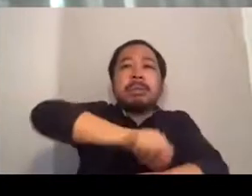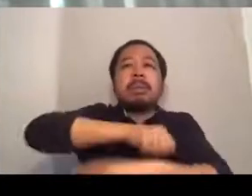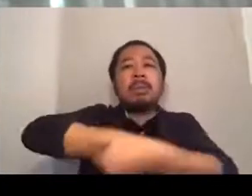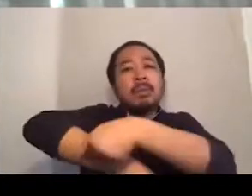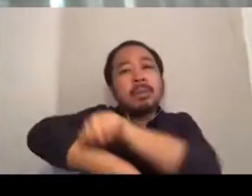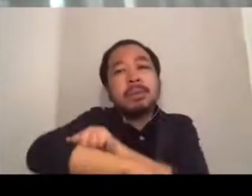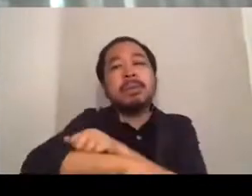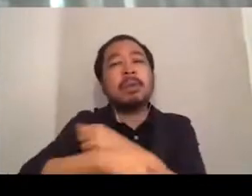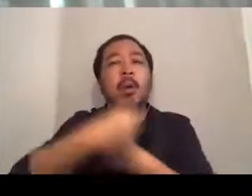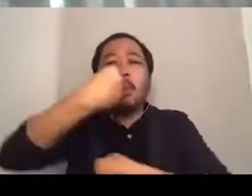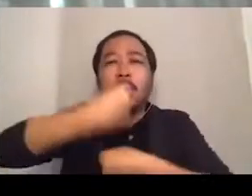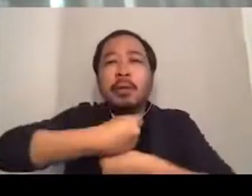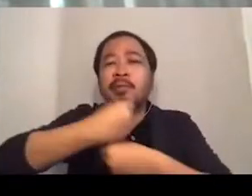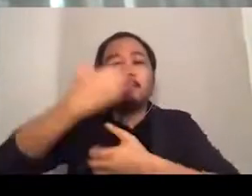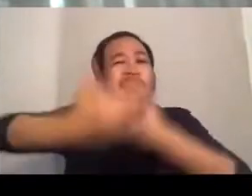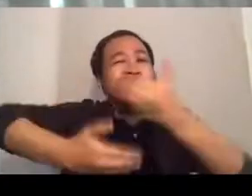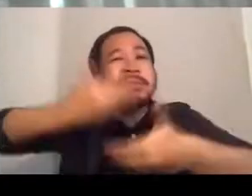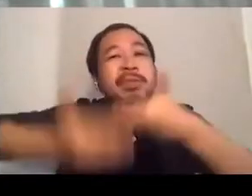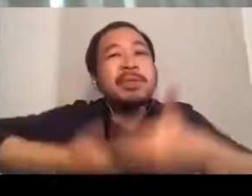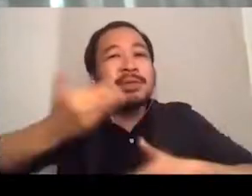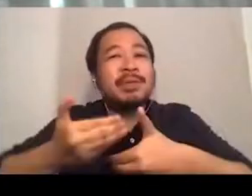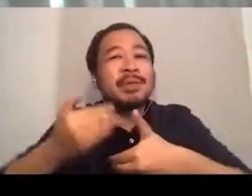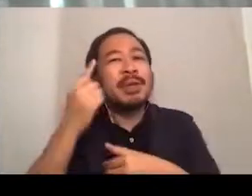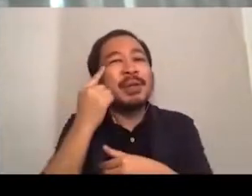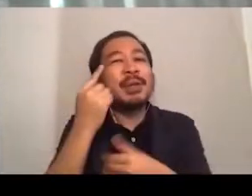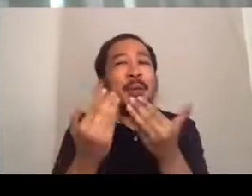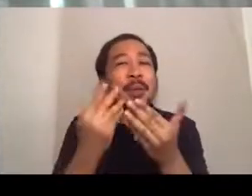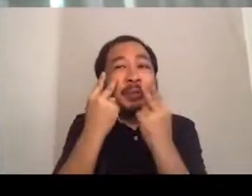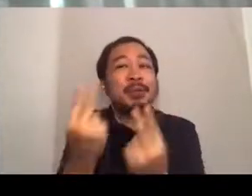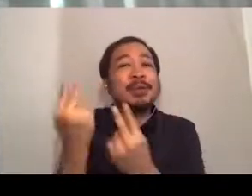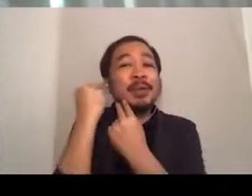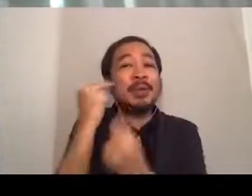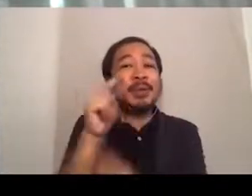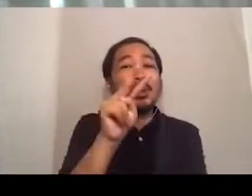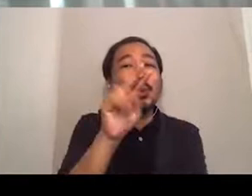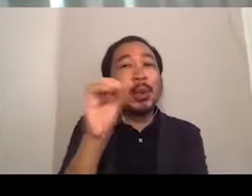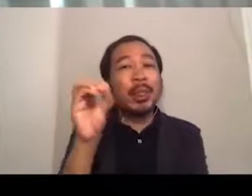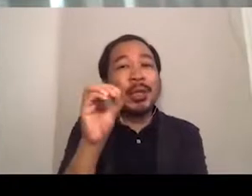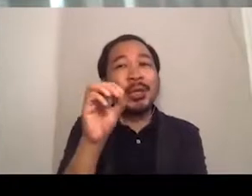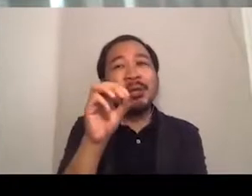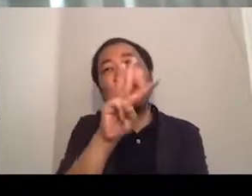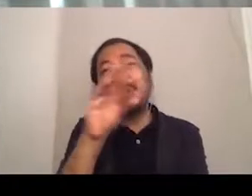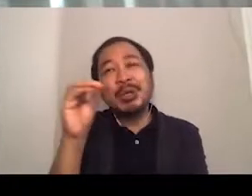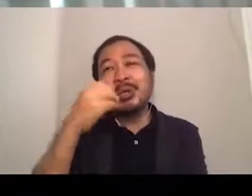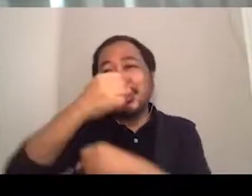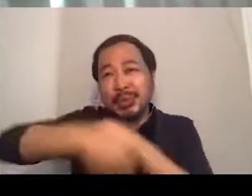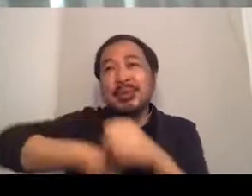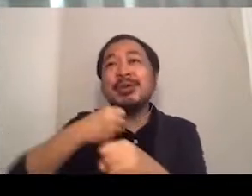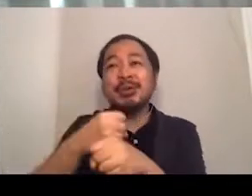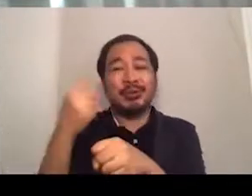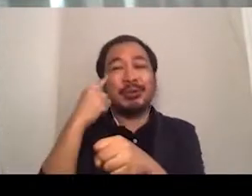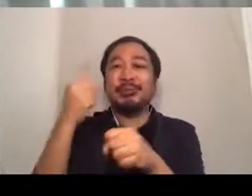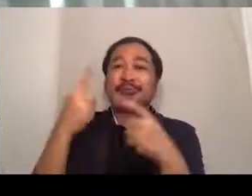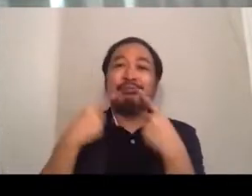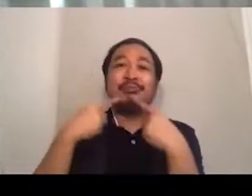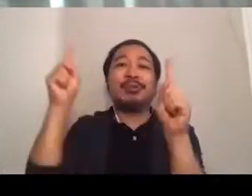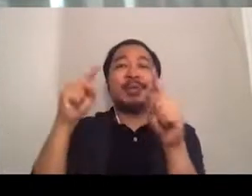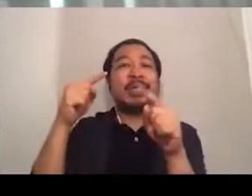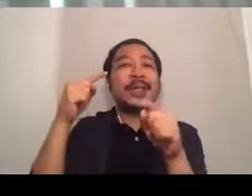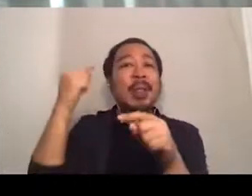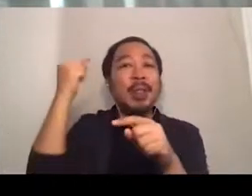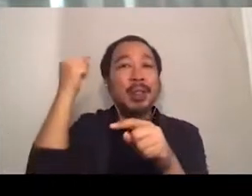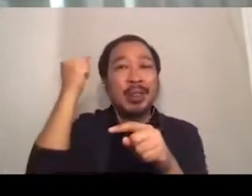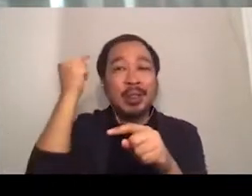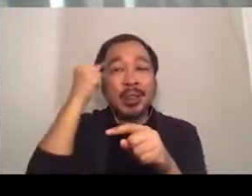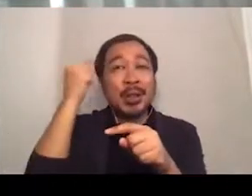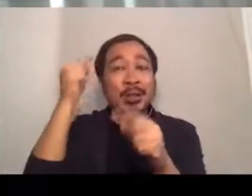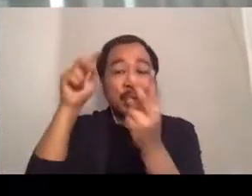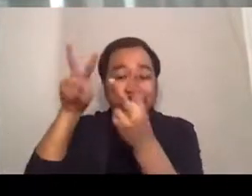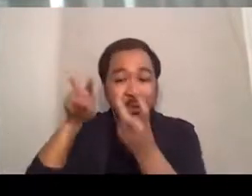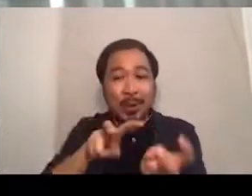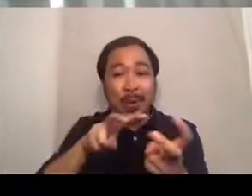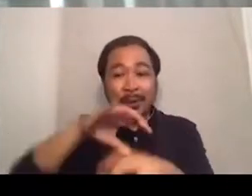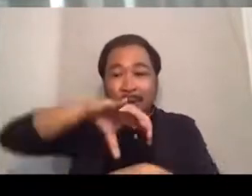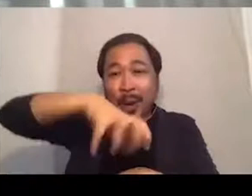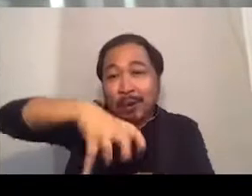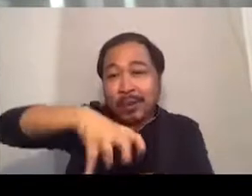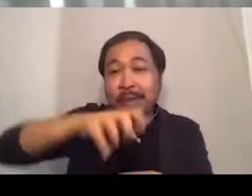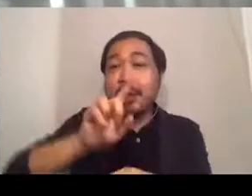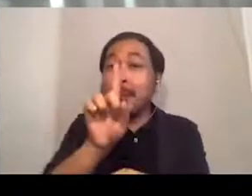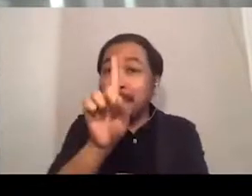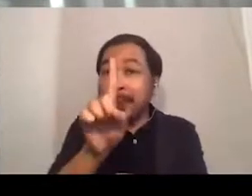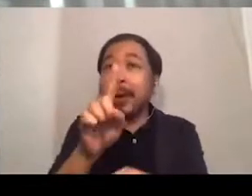I think we may not have another chance, because if we miss this opportunity to reiterate the need for global,